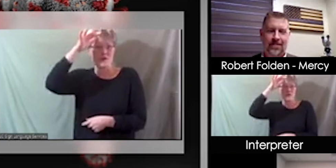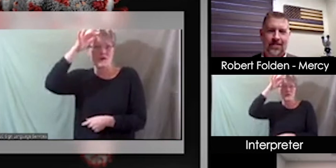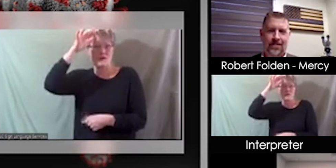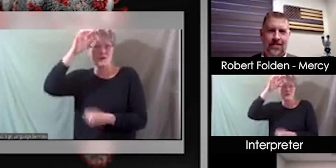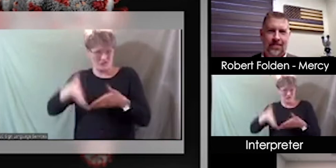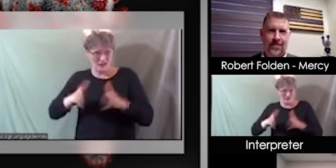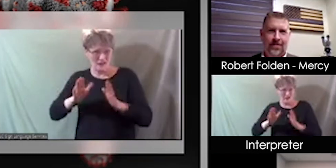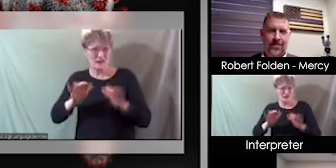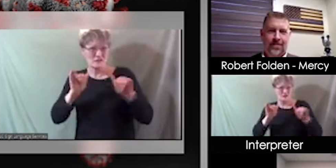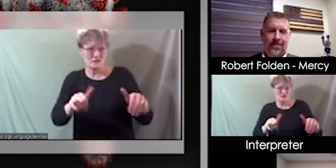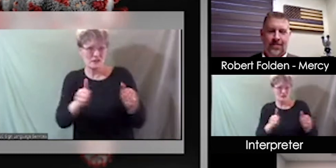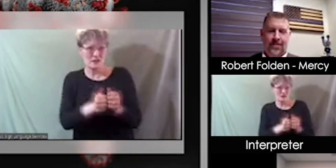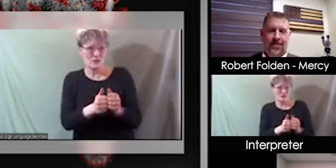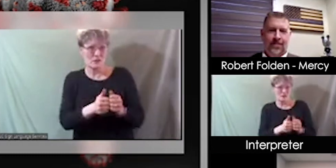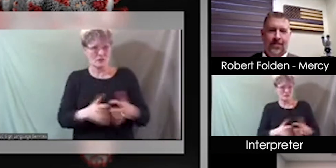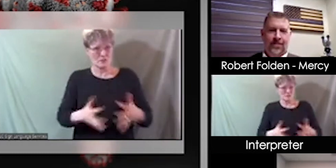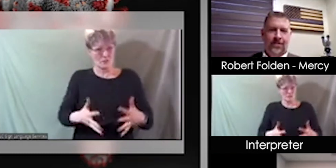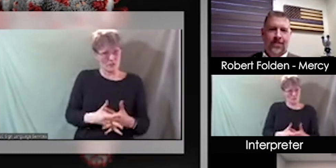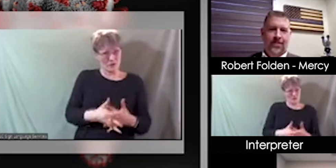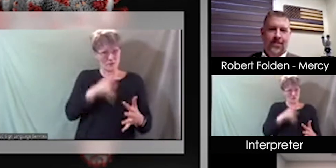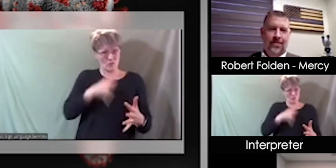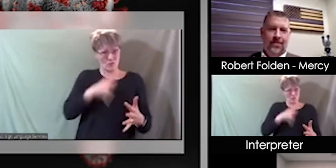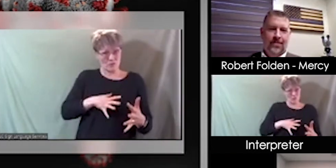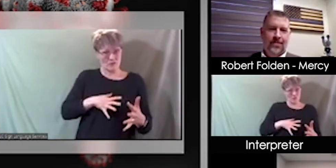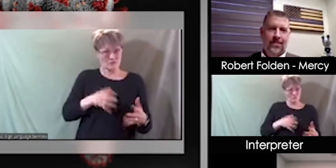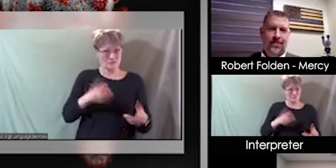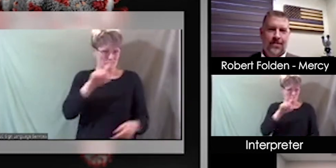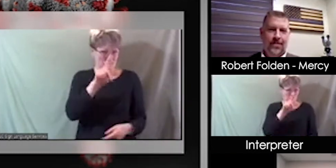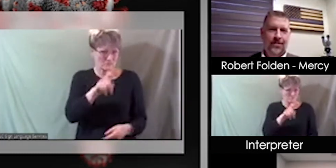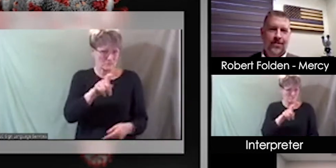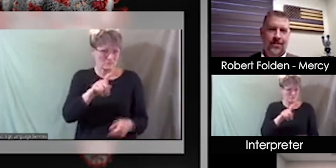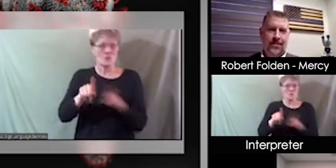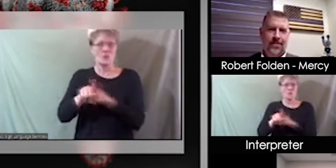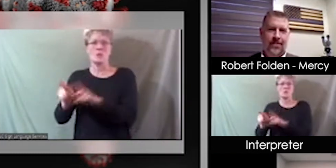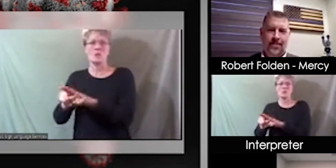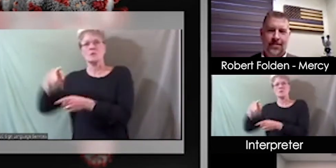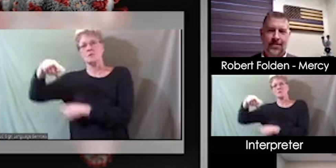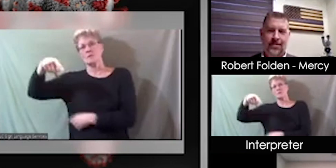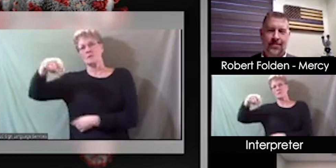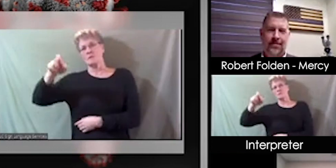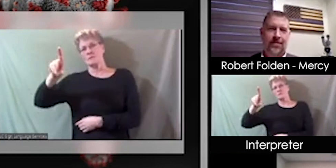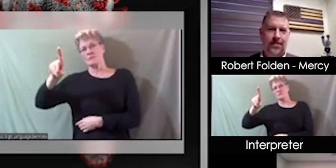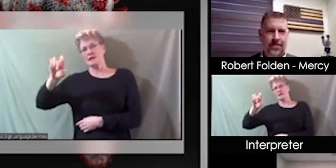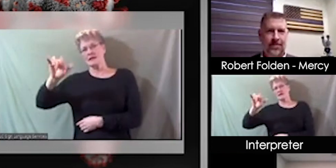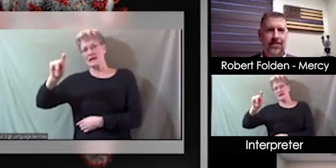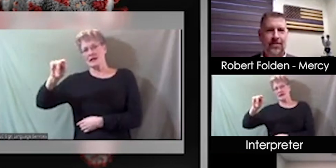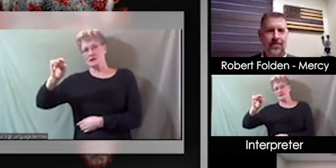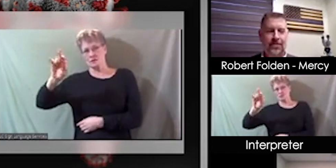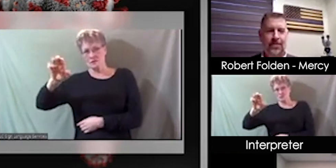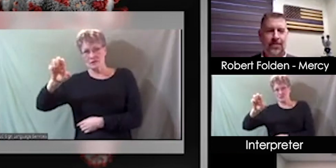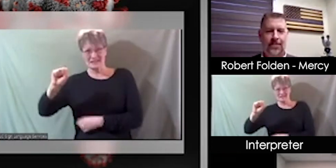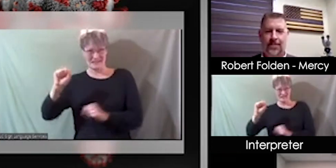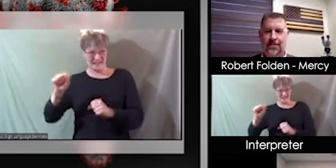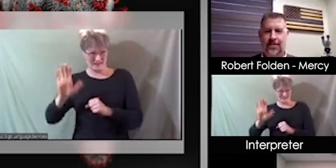patients? Do they have a parent stay in there like they normally would and also people who might have